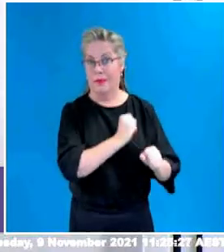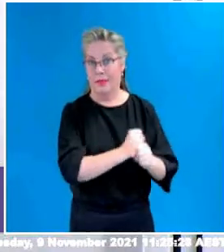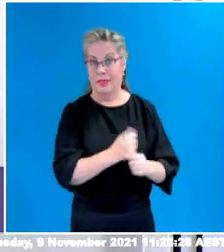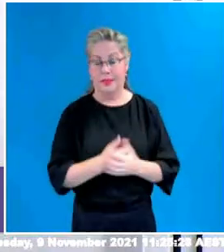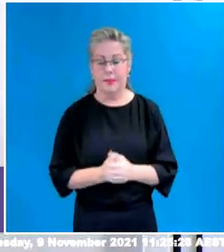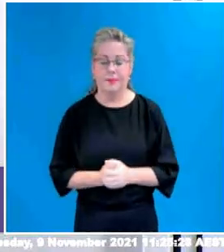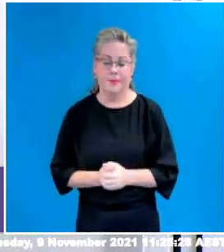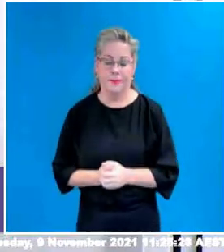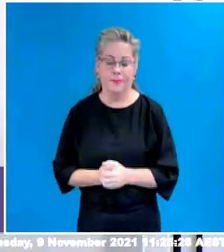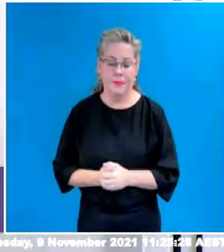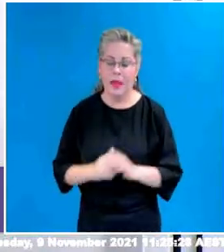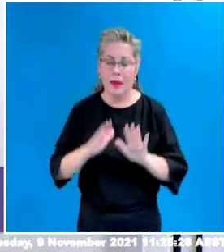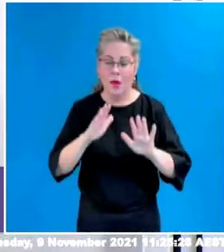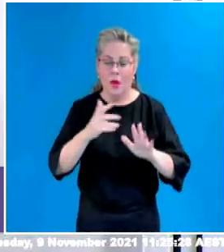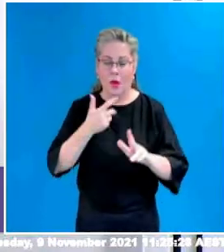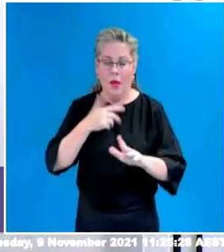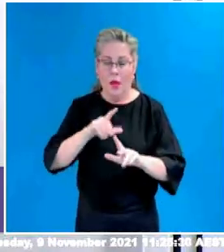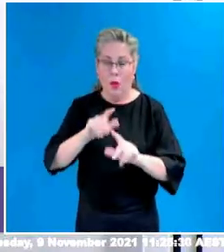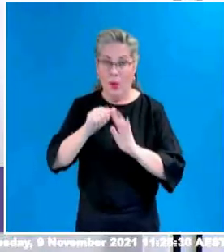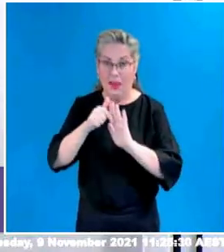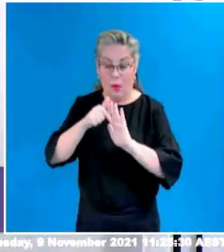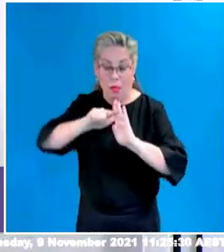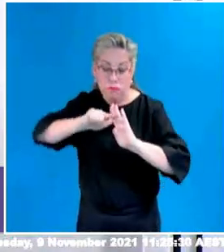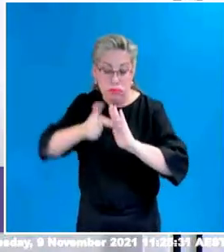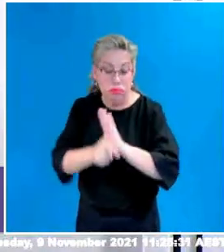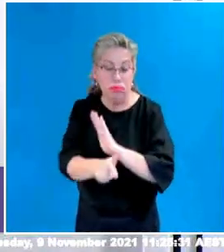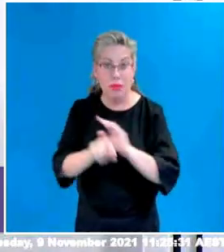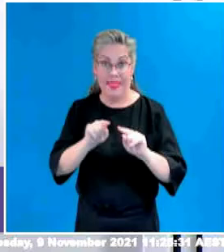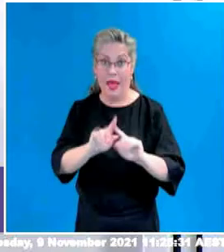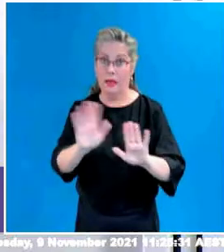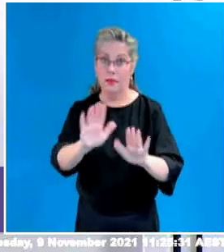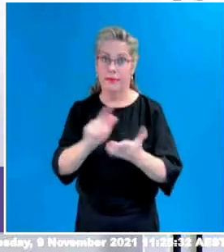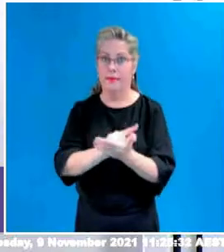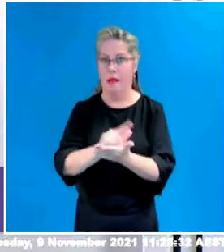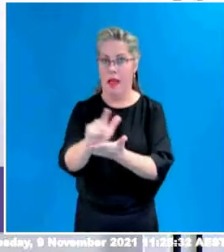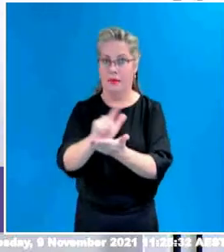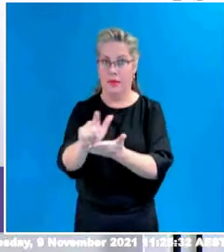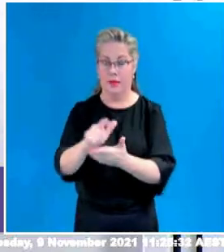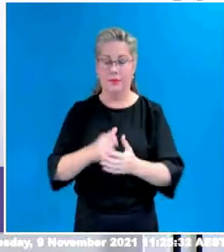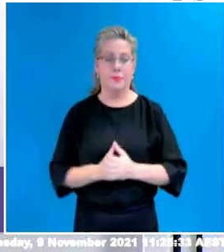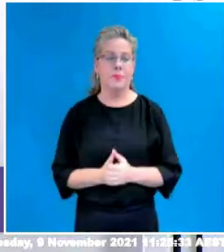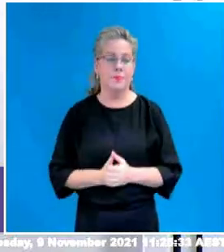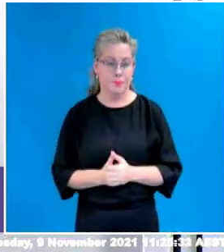Can you see an impact on modern slavery in terms of business